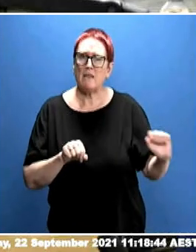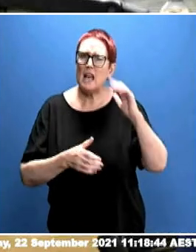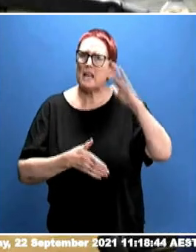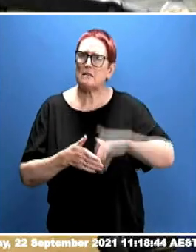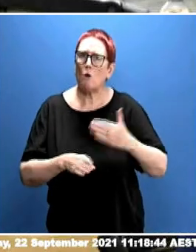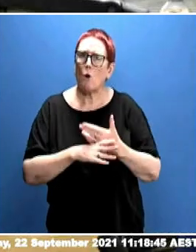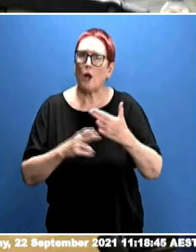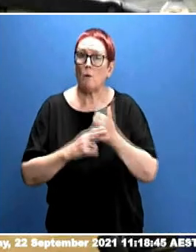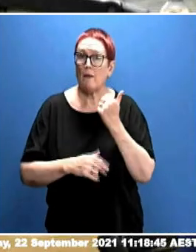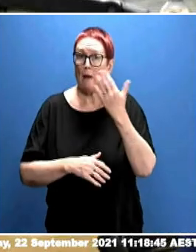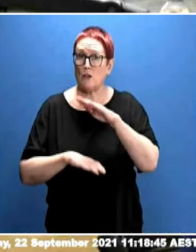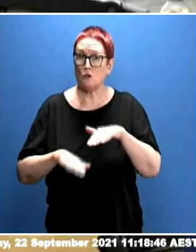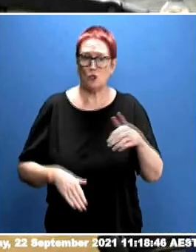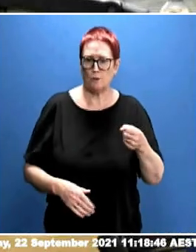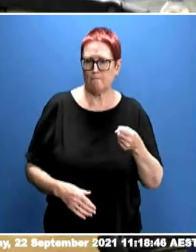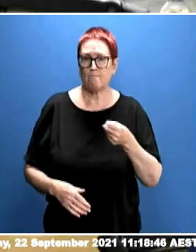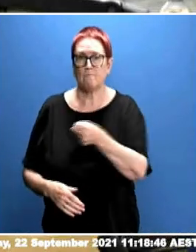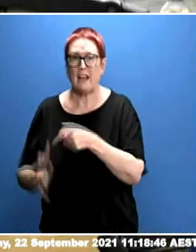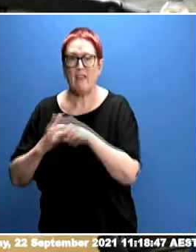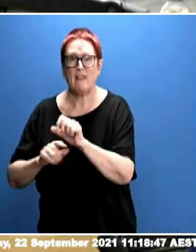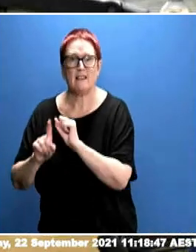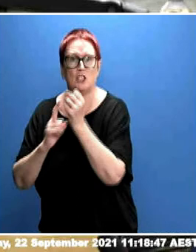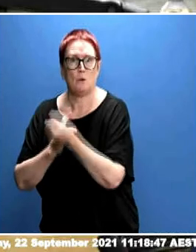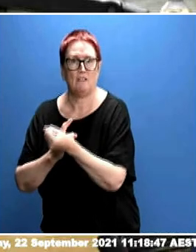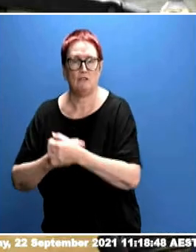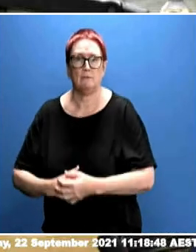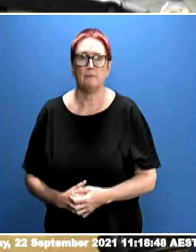who've been placed in the Secure Care Centres, in particular